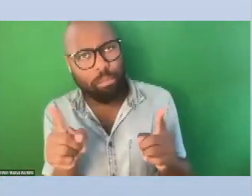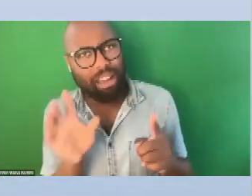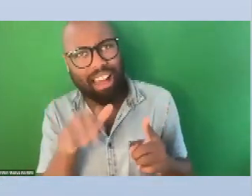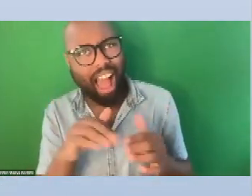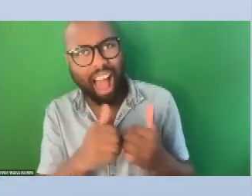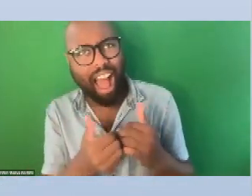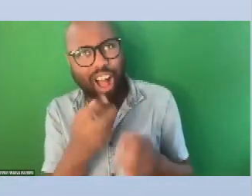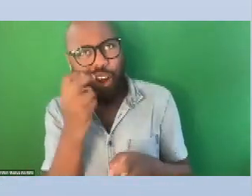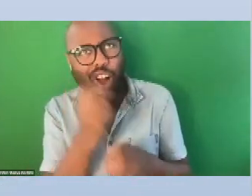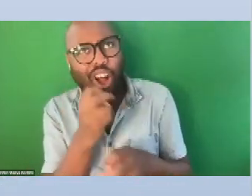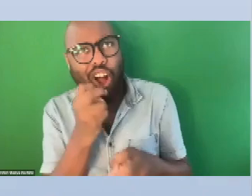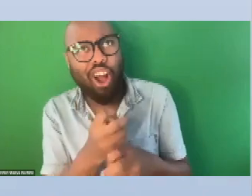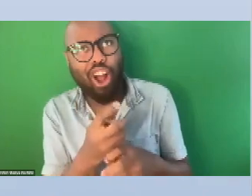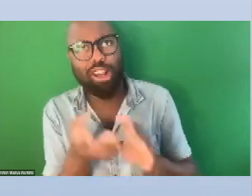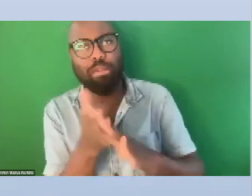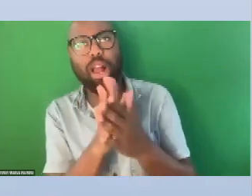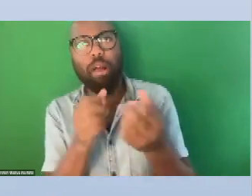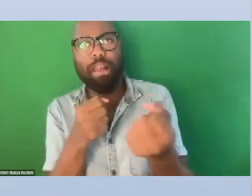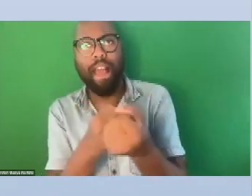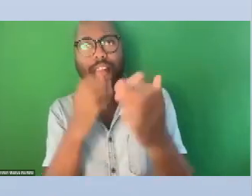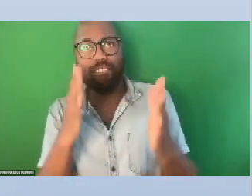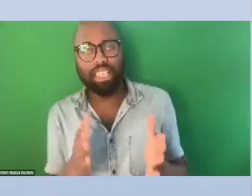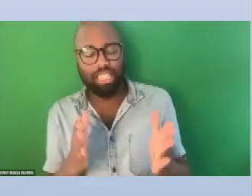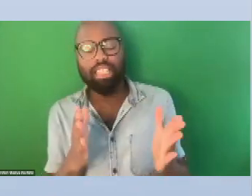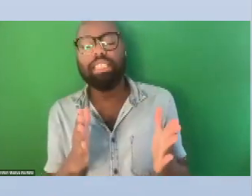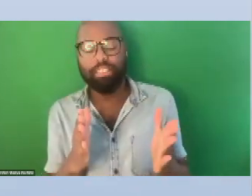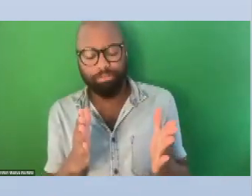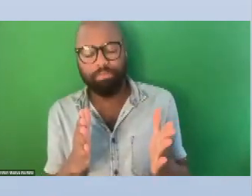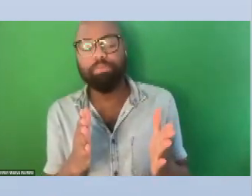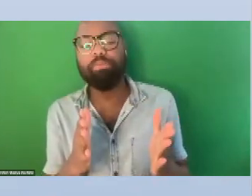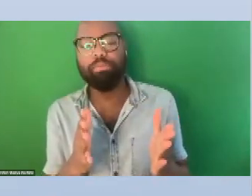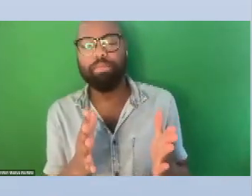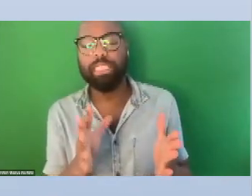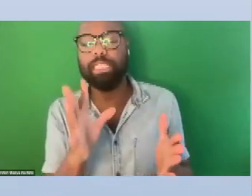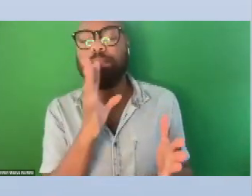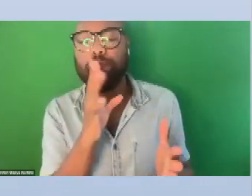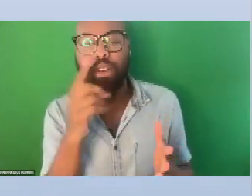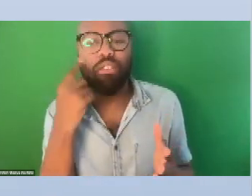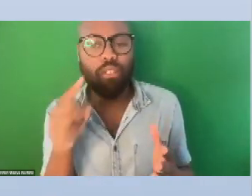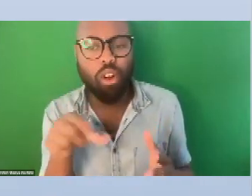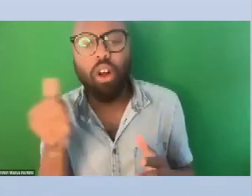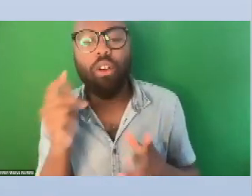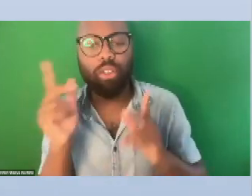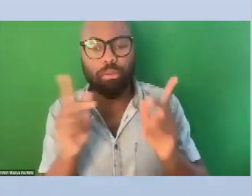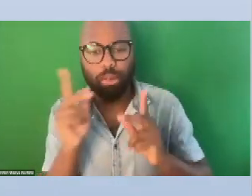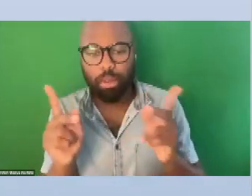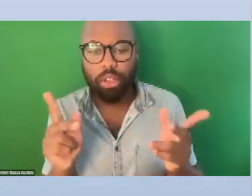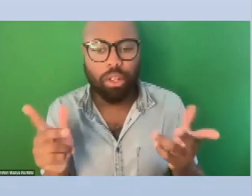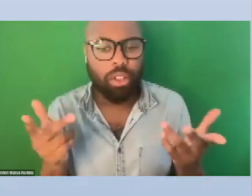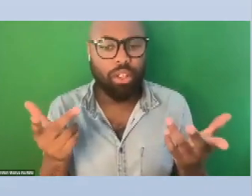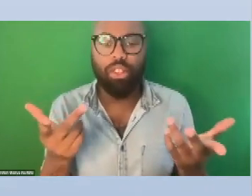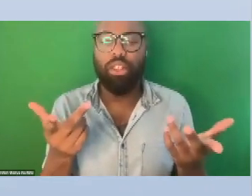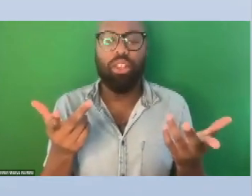an advocate and speaking for others and aware of the problem, and still living with